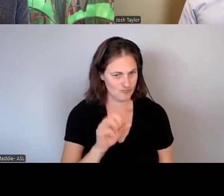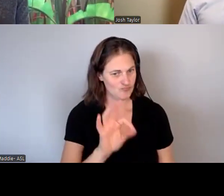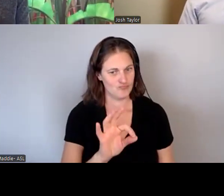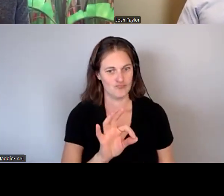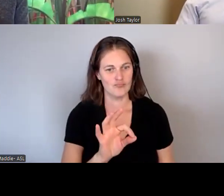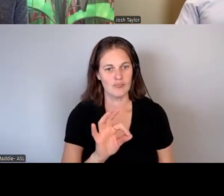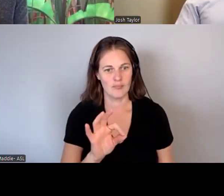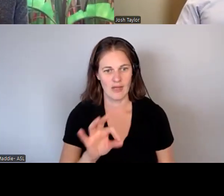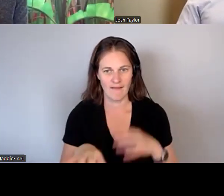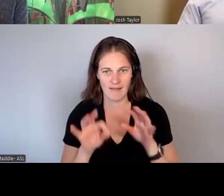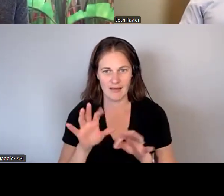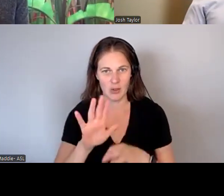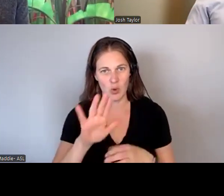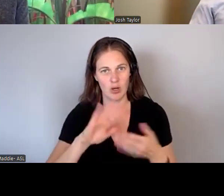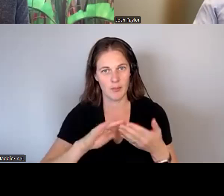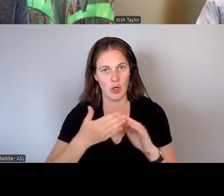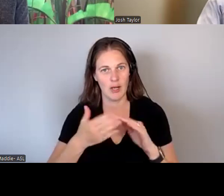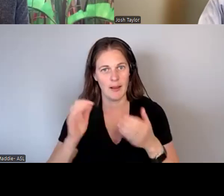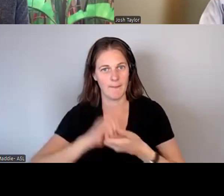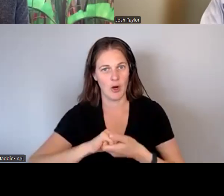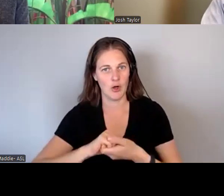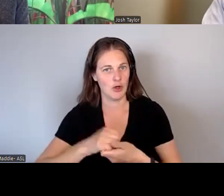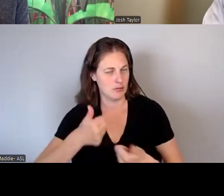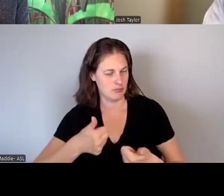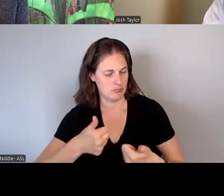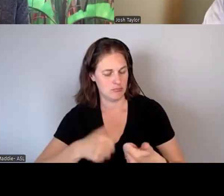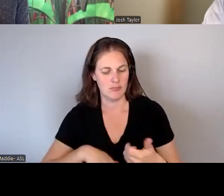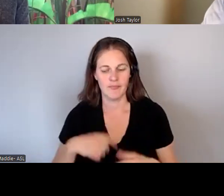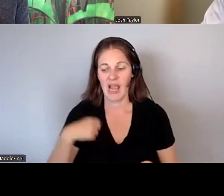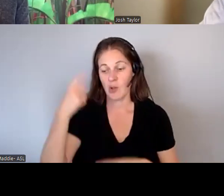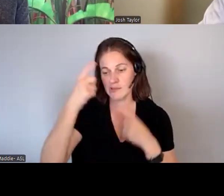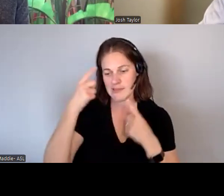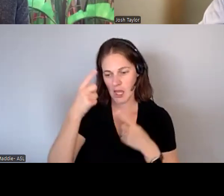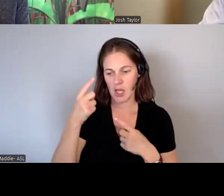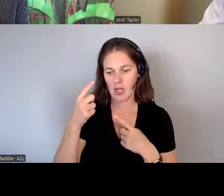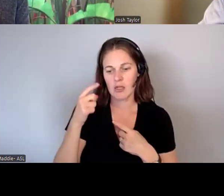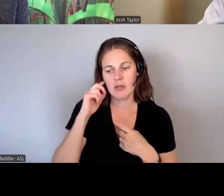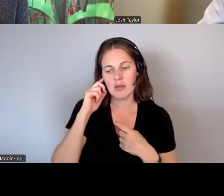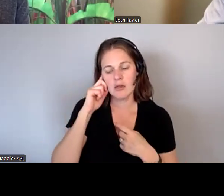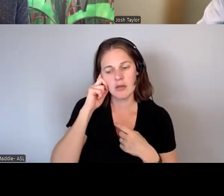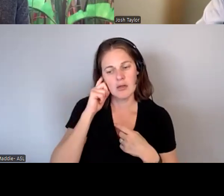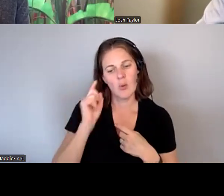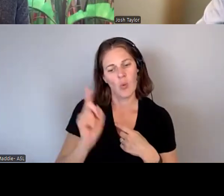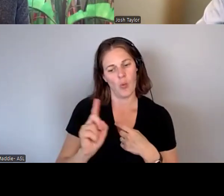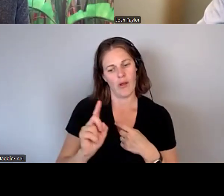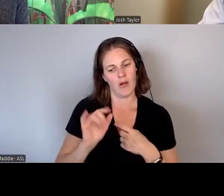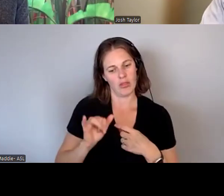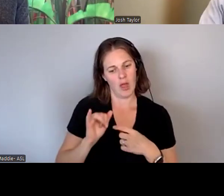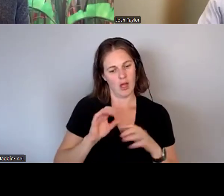finding your community partner and that is, but I was thinking also, where in that institution do you want to start?